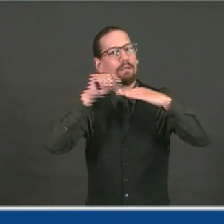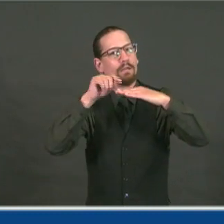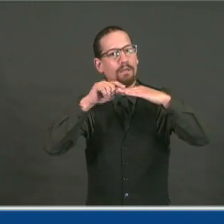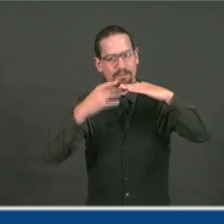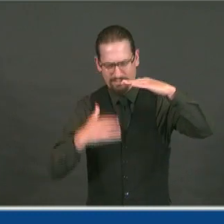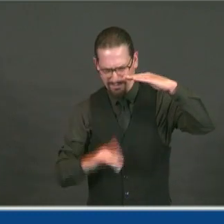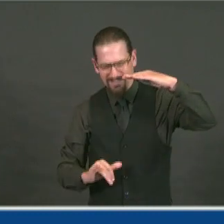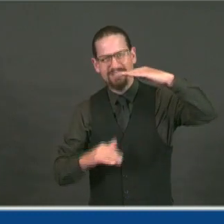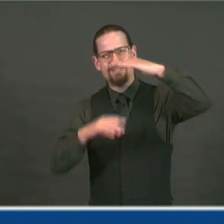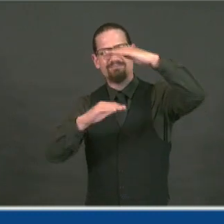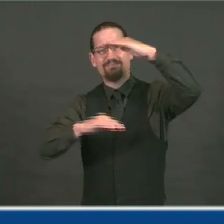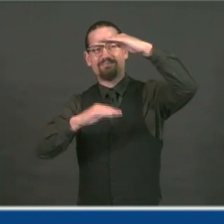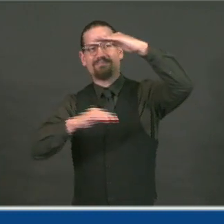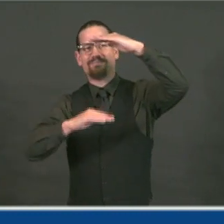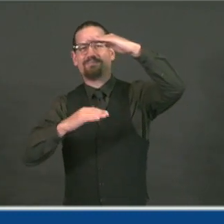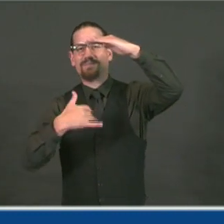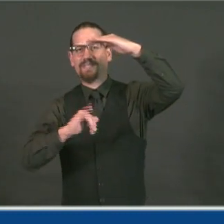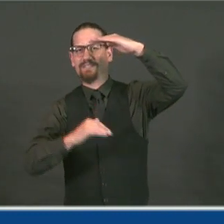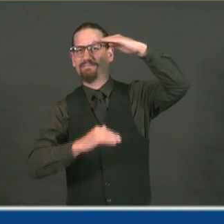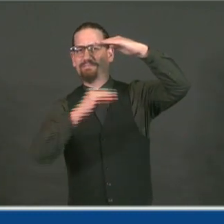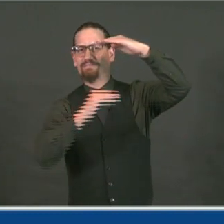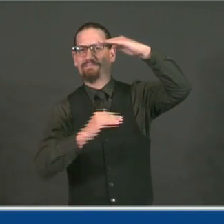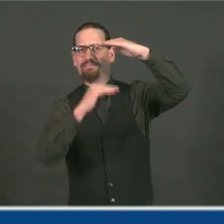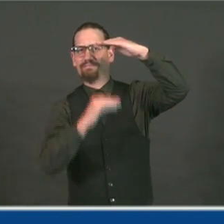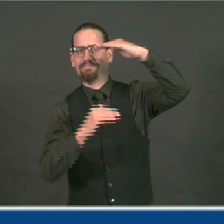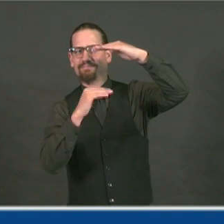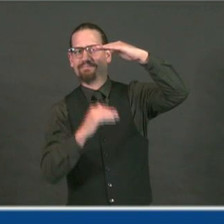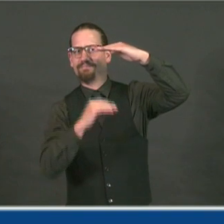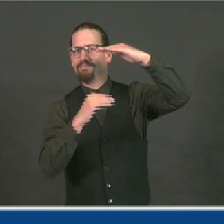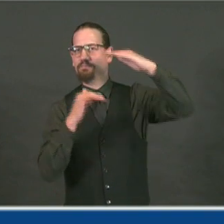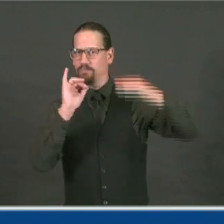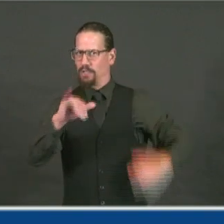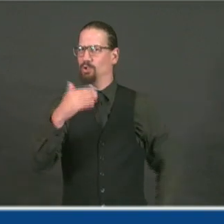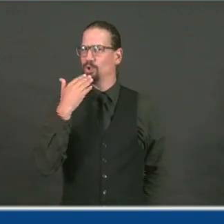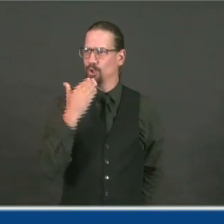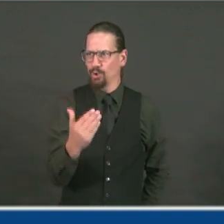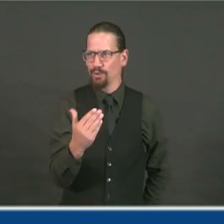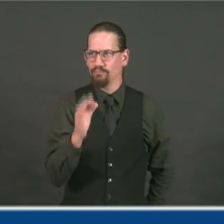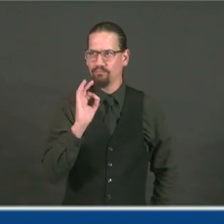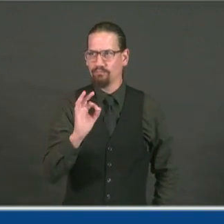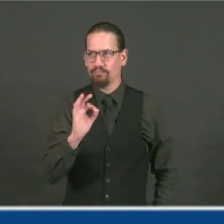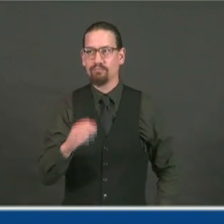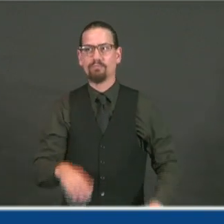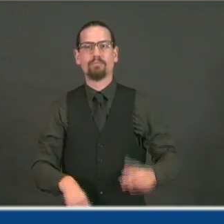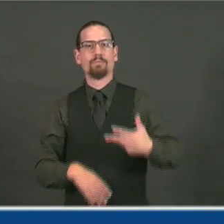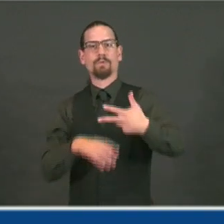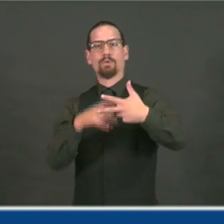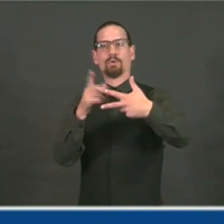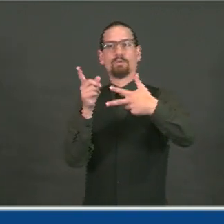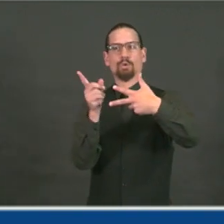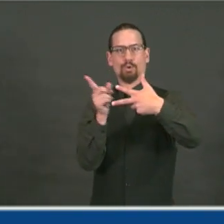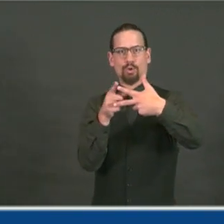IN NEW HOSPITALIZATIONS FROM 58 TO 41